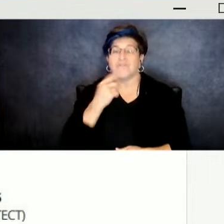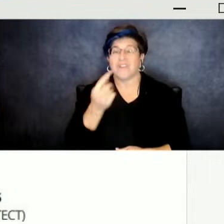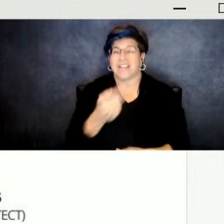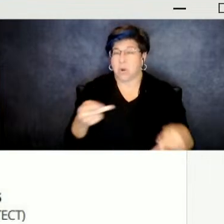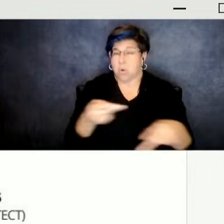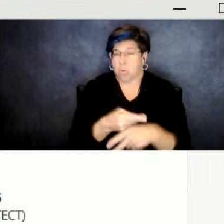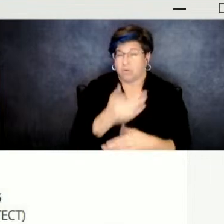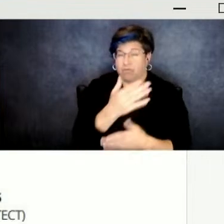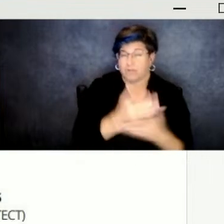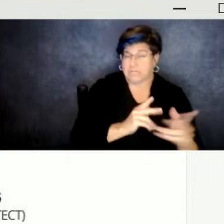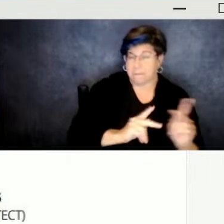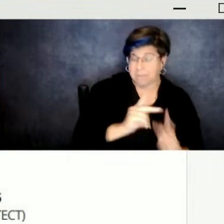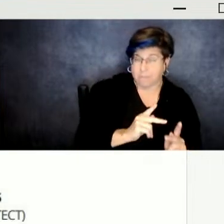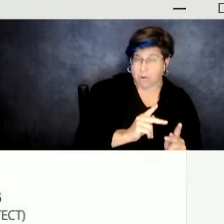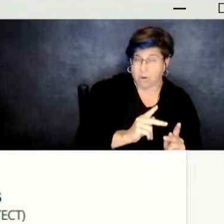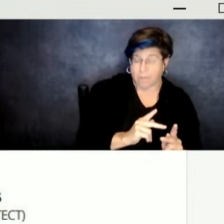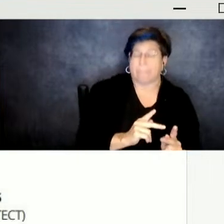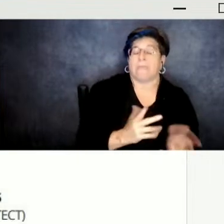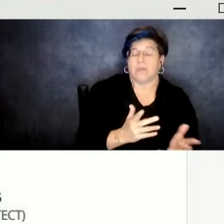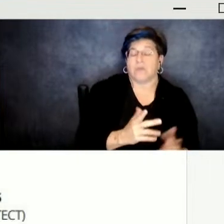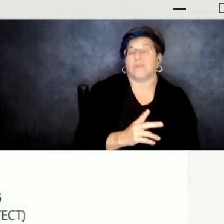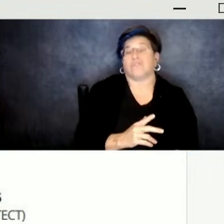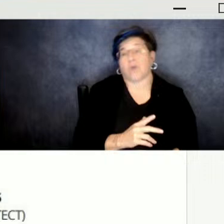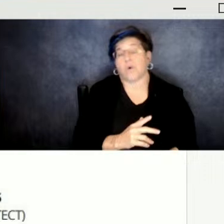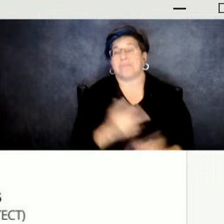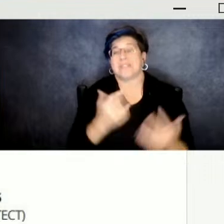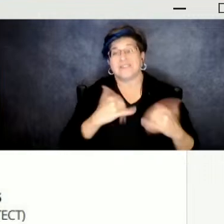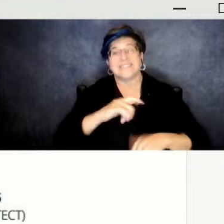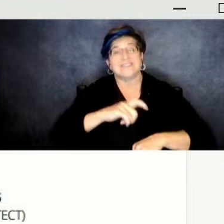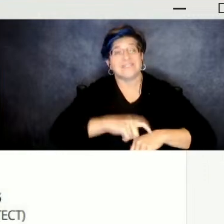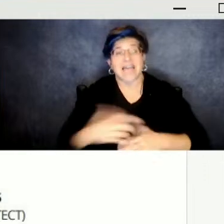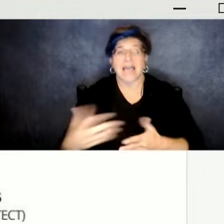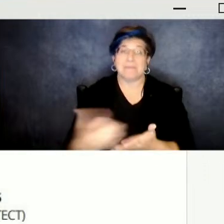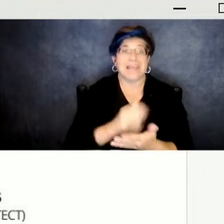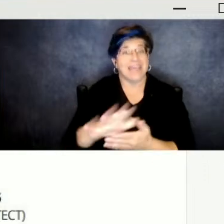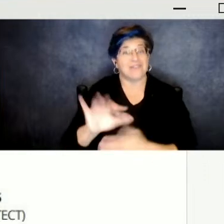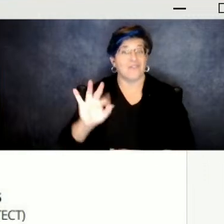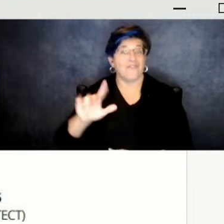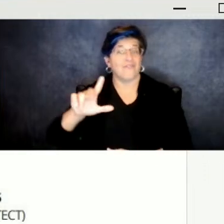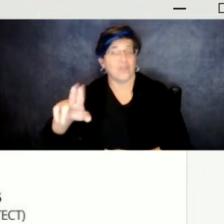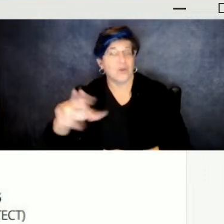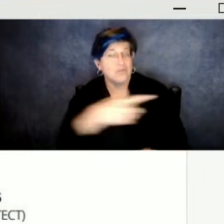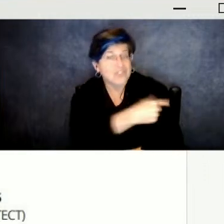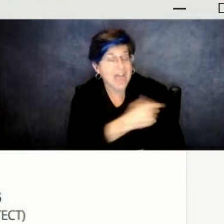AND IT DOES SEEM THAT THE FLU SEVERITY IS A LITTLE WORSE FOR